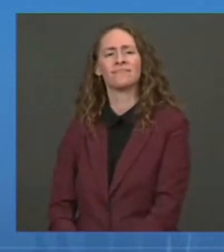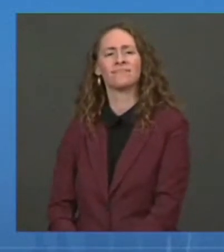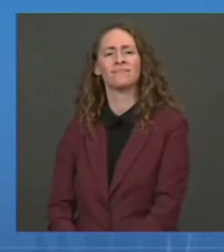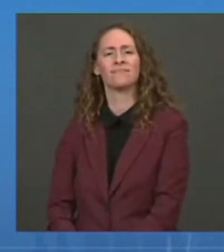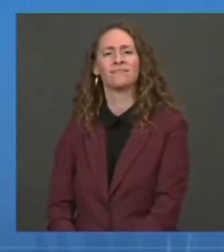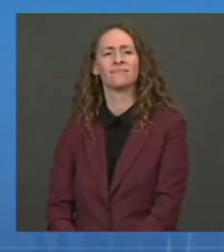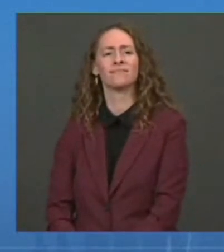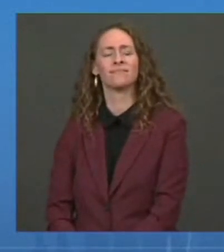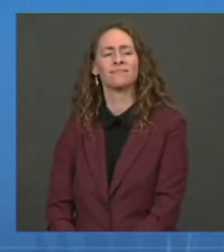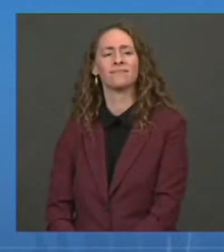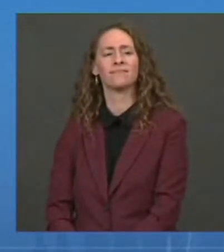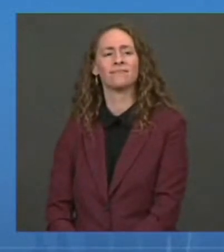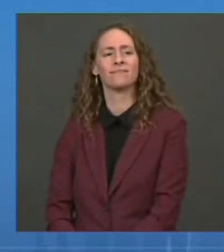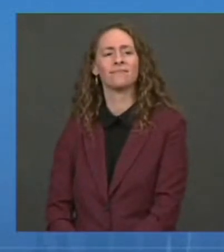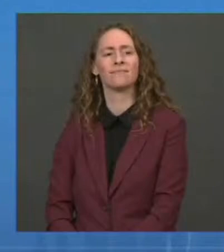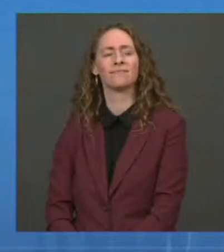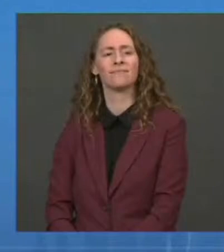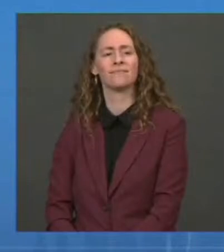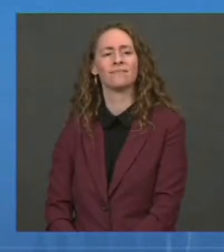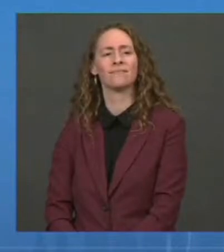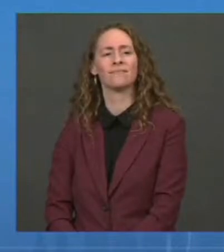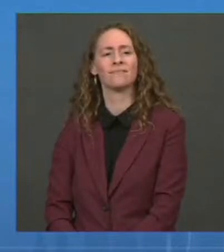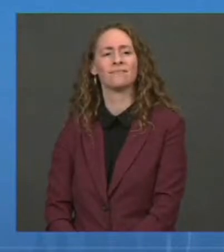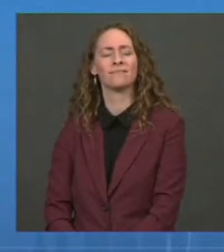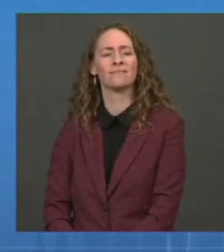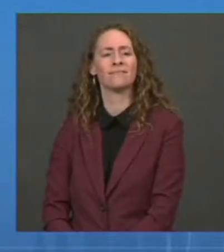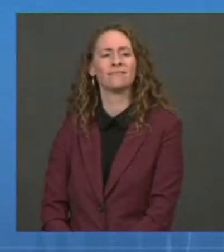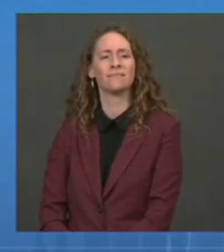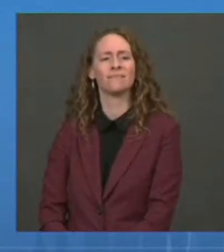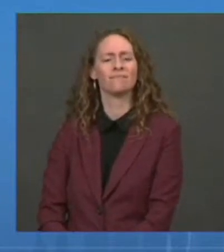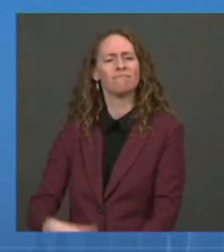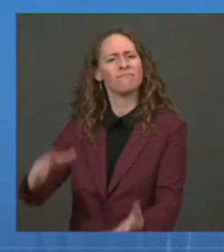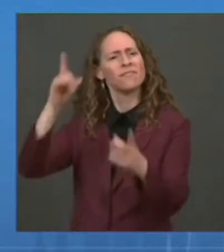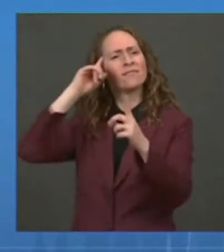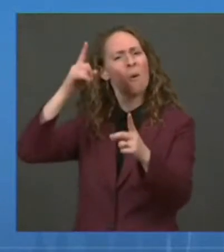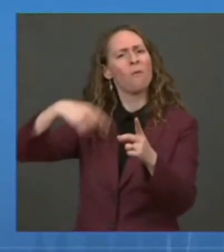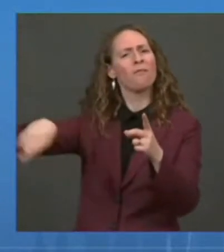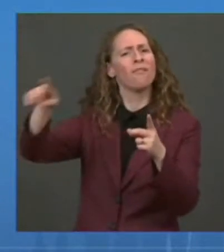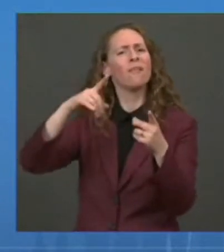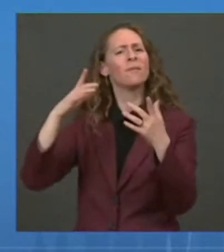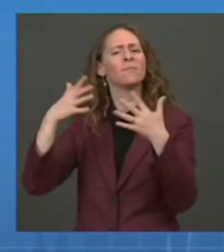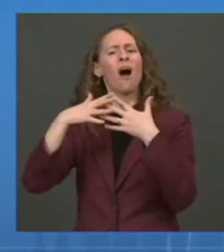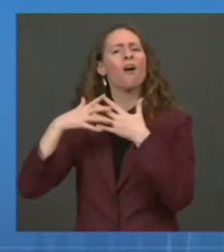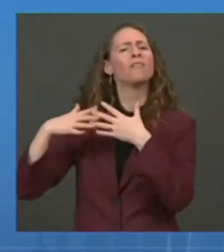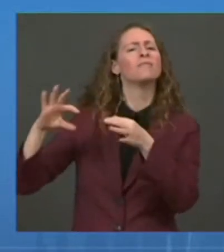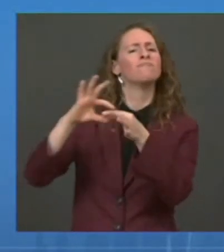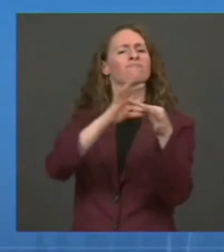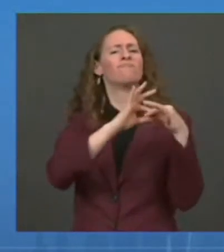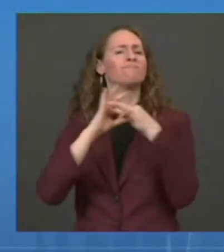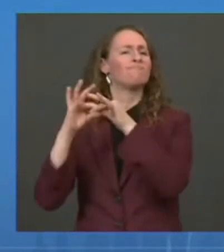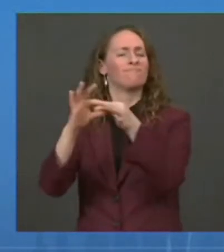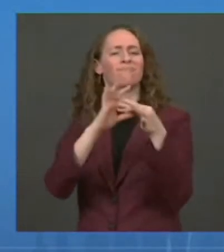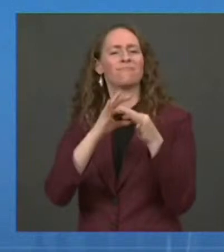VACCINE AS WELL. JOIN YOUR LLOWAMERICANS WHO ARE ROLLING UP THEIR SLEEVES.